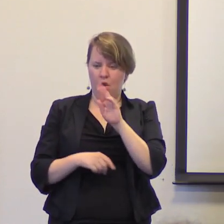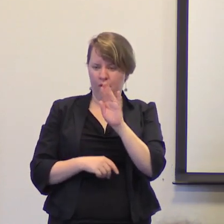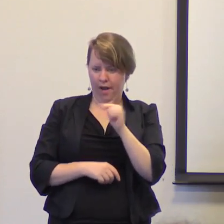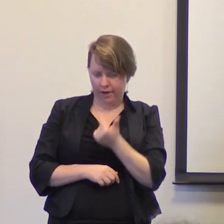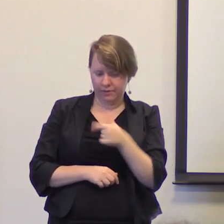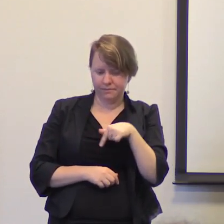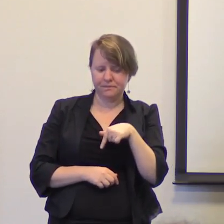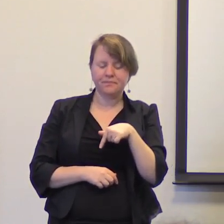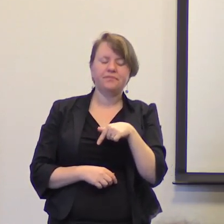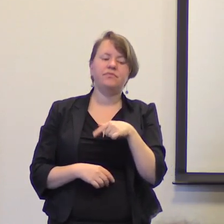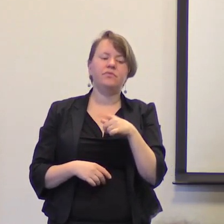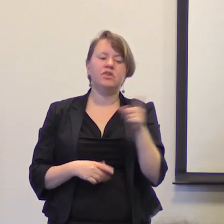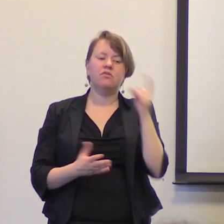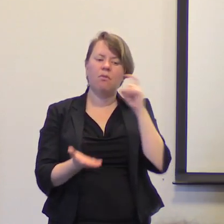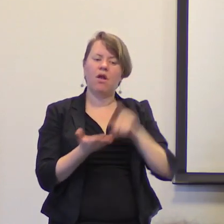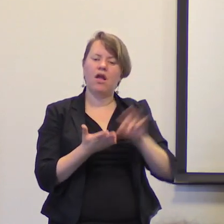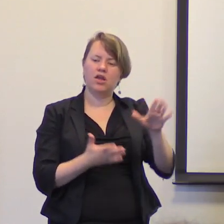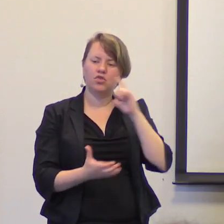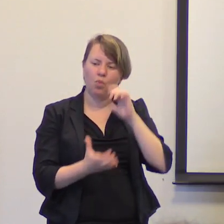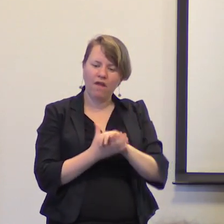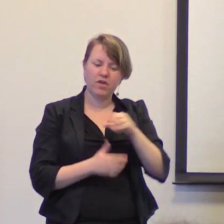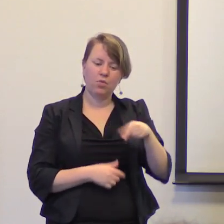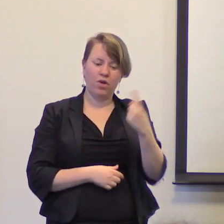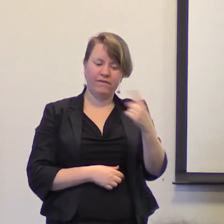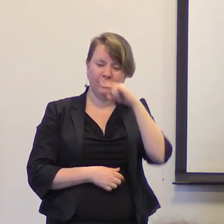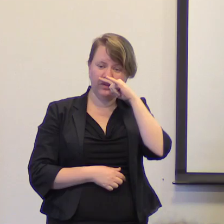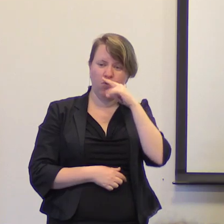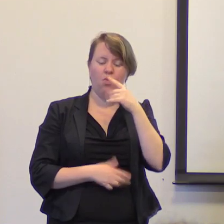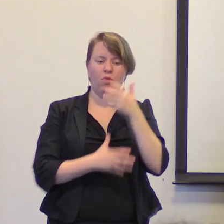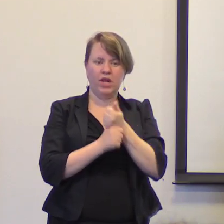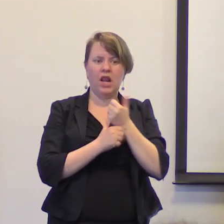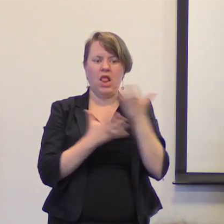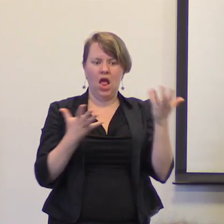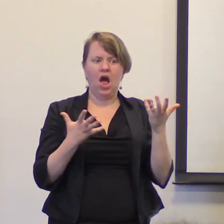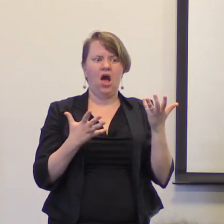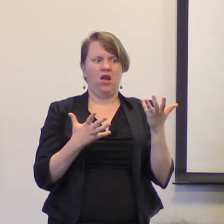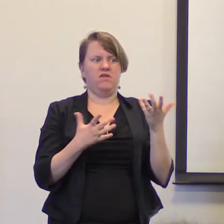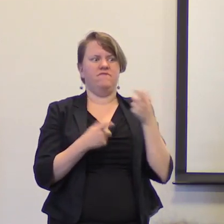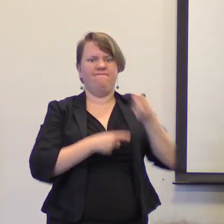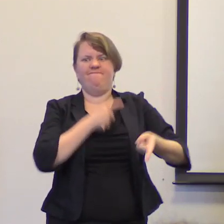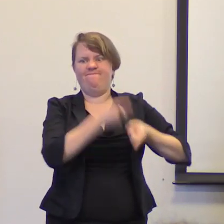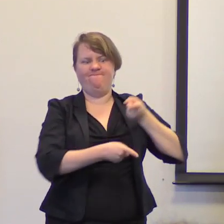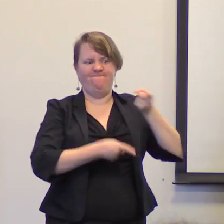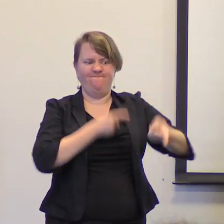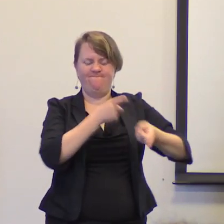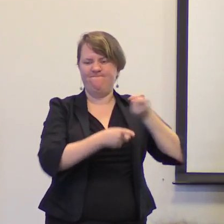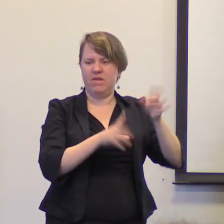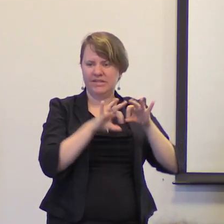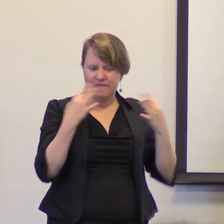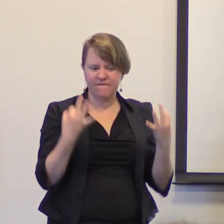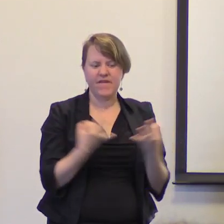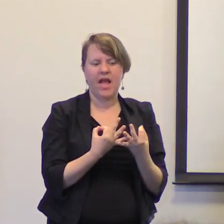his wife and one of his children were getting a lot of blow back from the fact that his family was seen as pro-American.